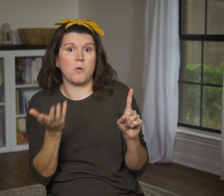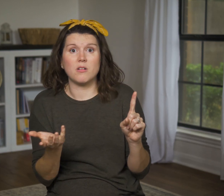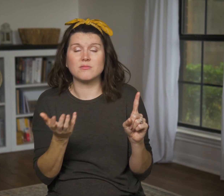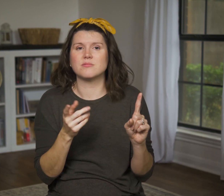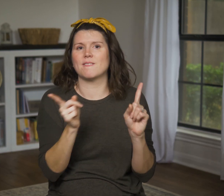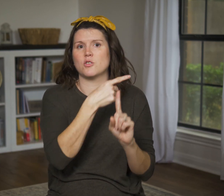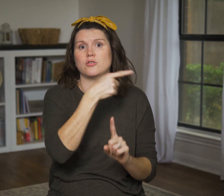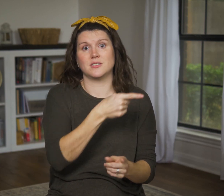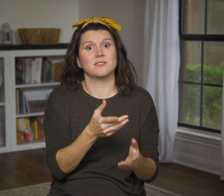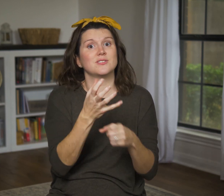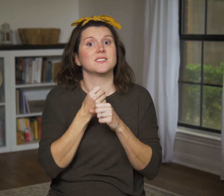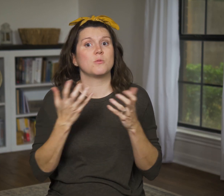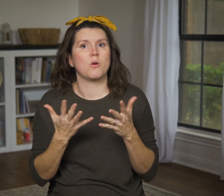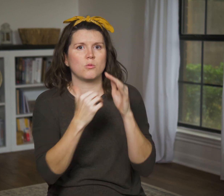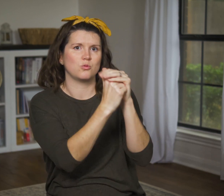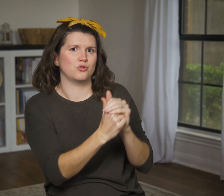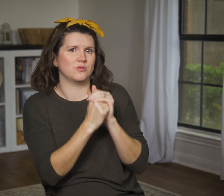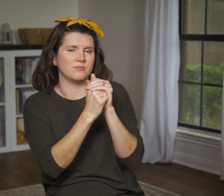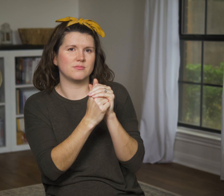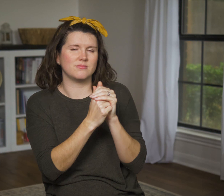First, He receives worship.